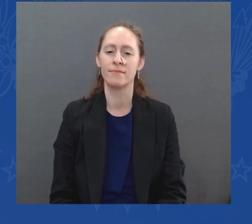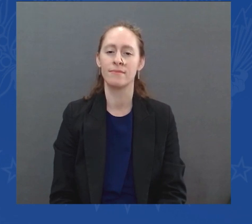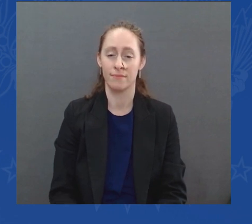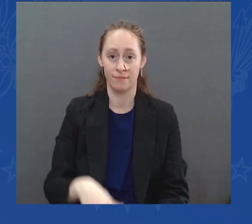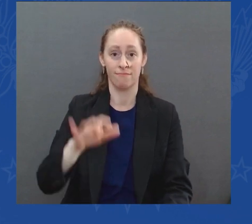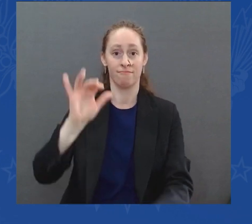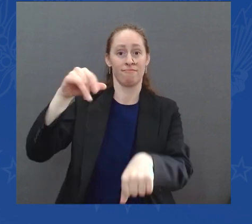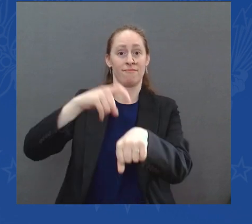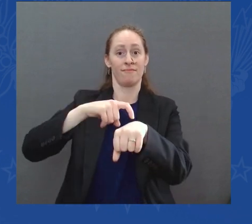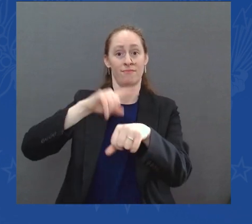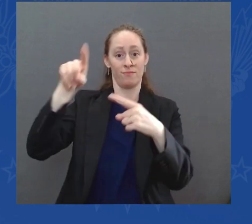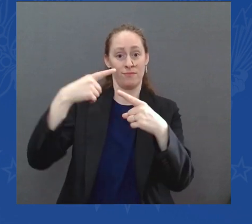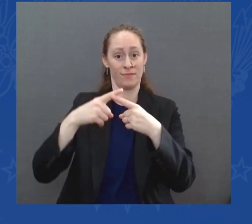to make lynching a federal crime.